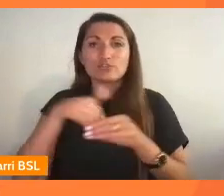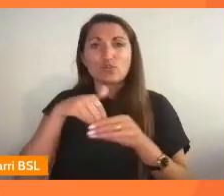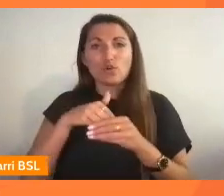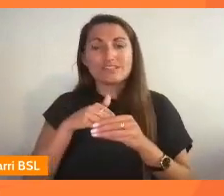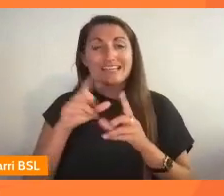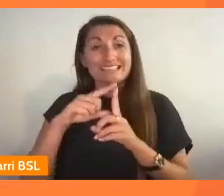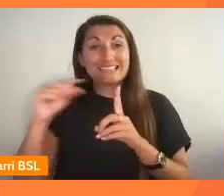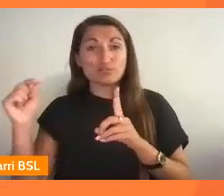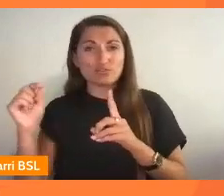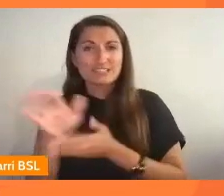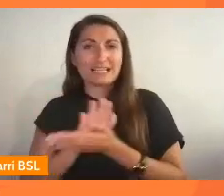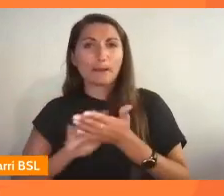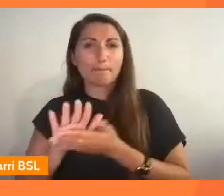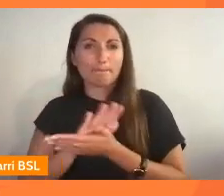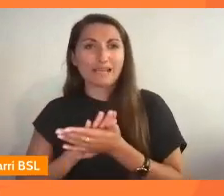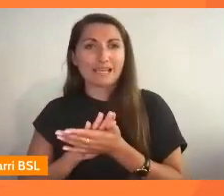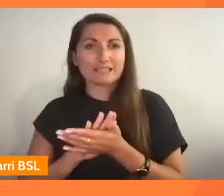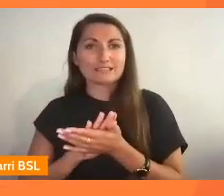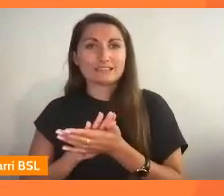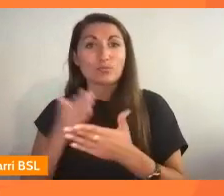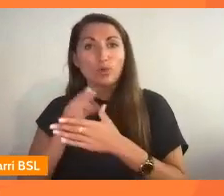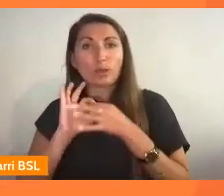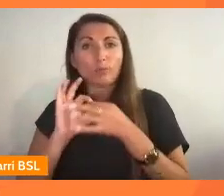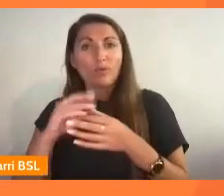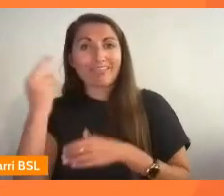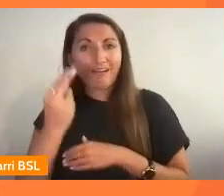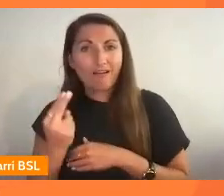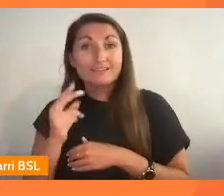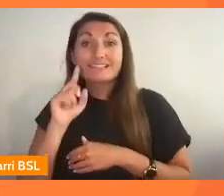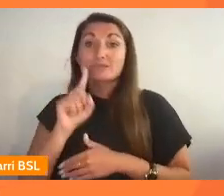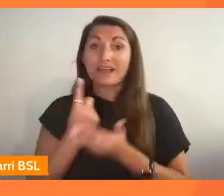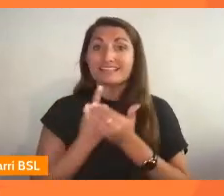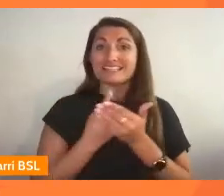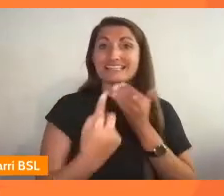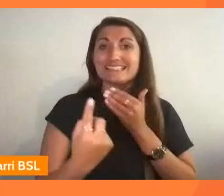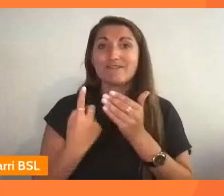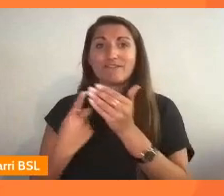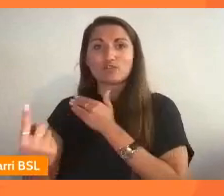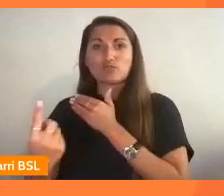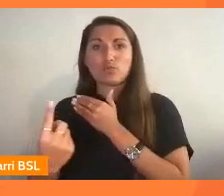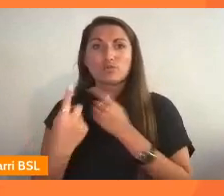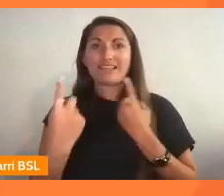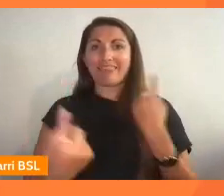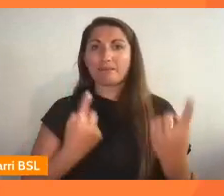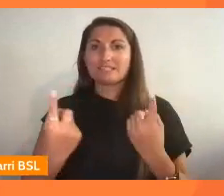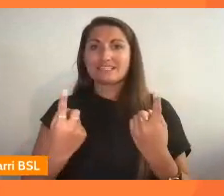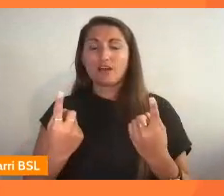that individuals had fresh ways of expressing themselves